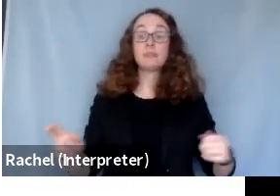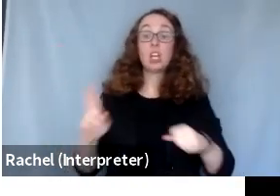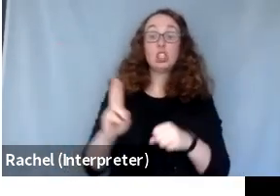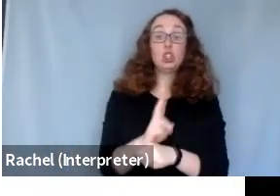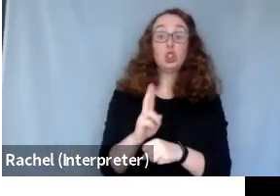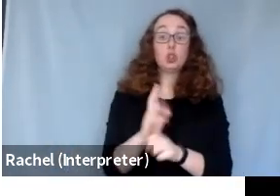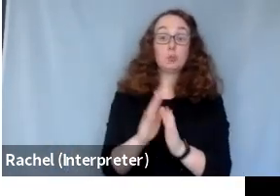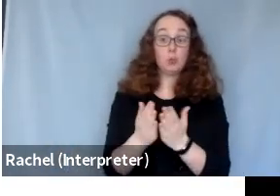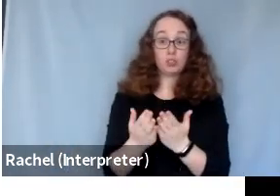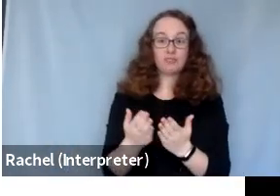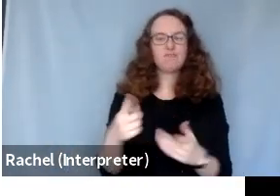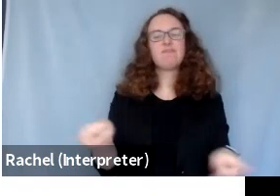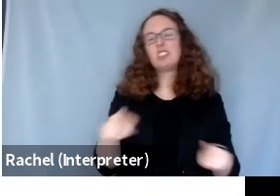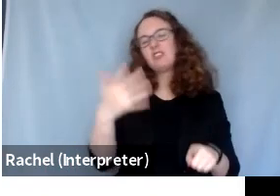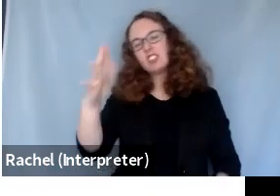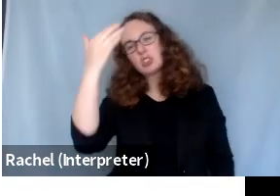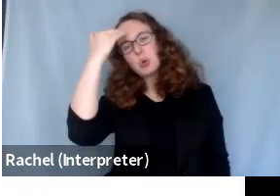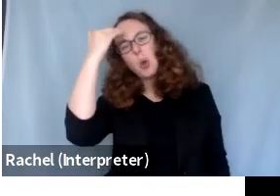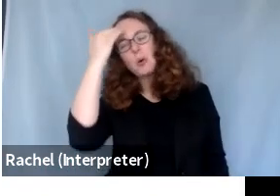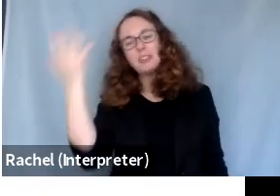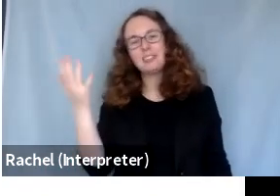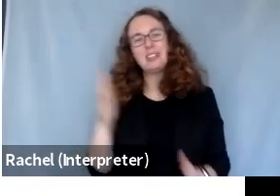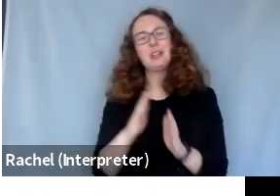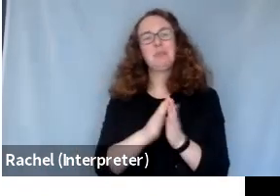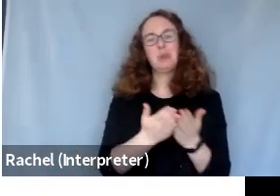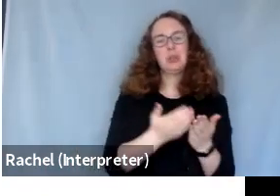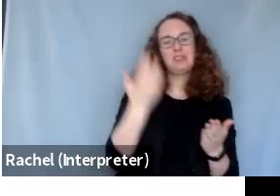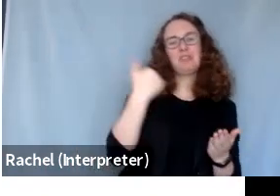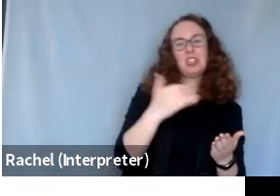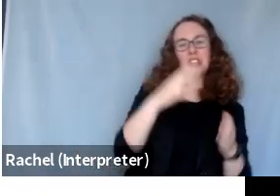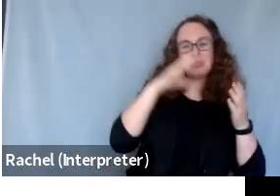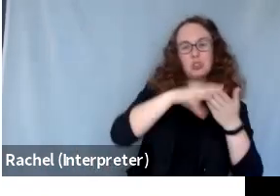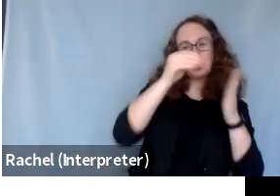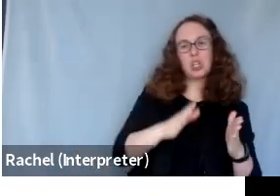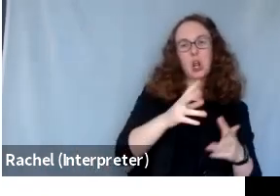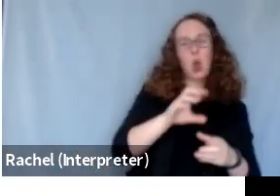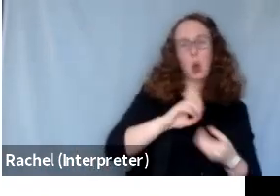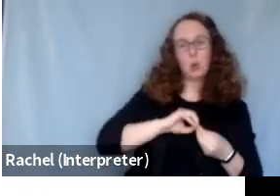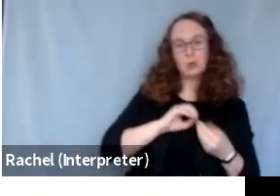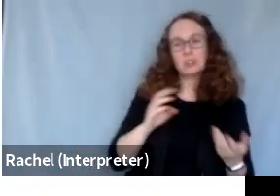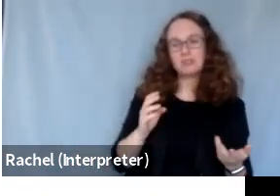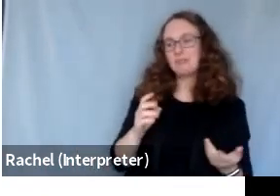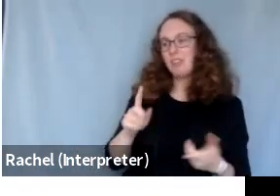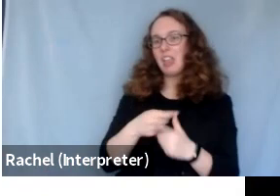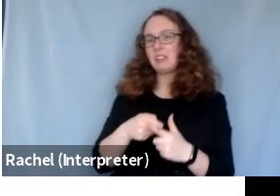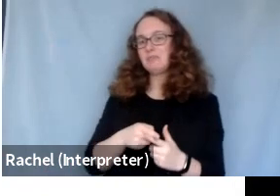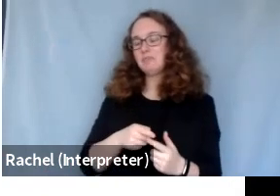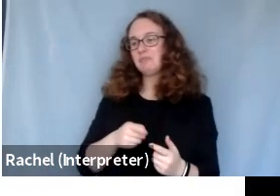what a used book is, but to kind of expand on it a little bit you know when we go through the buybacks every semester, if you buy a